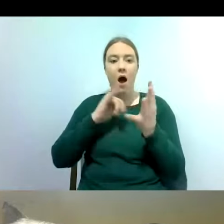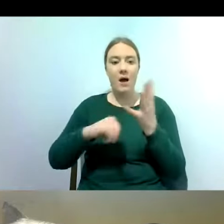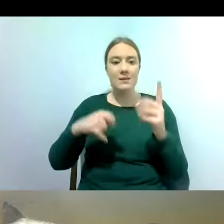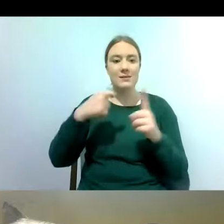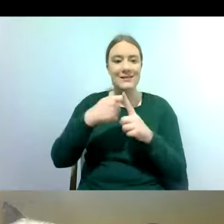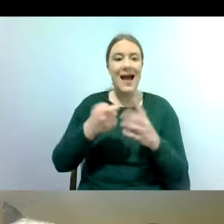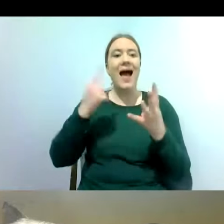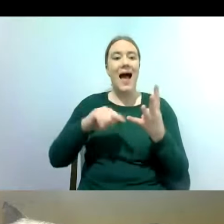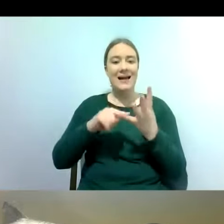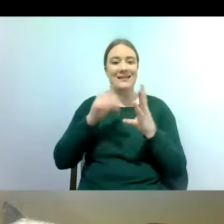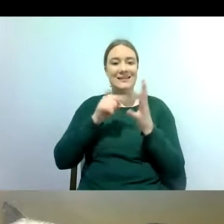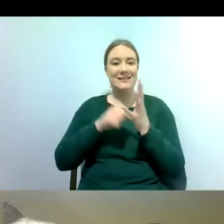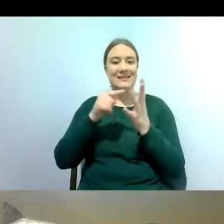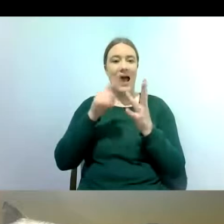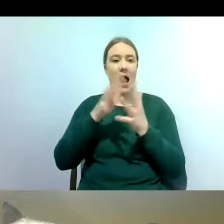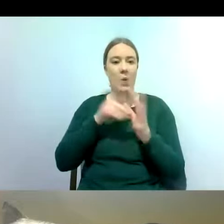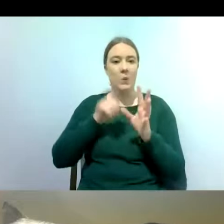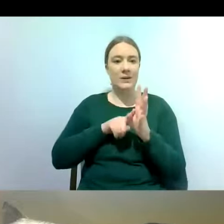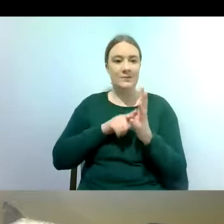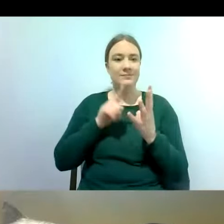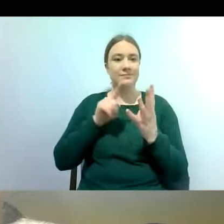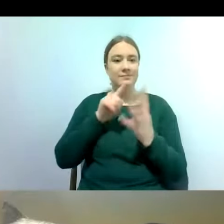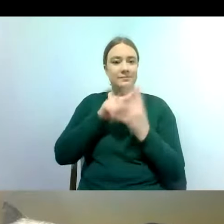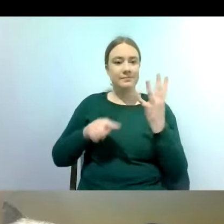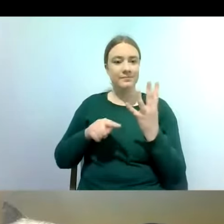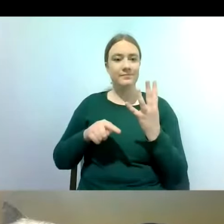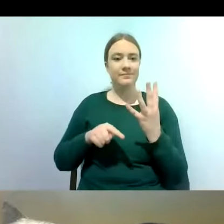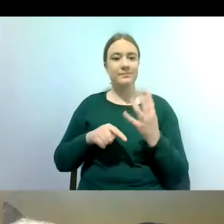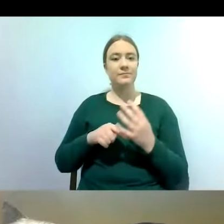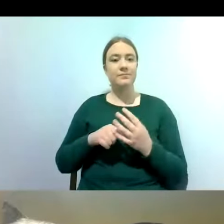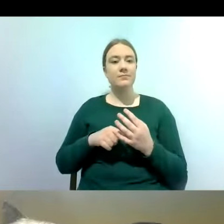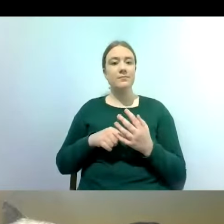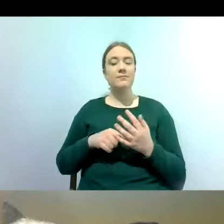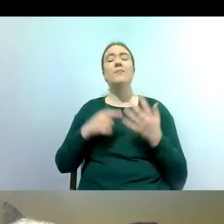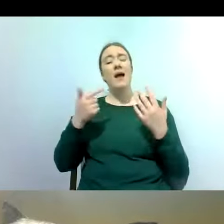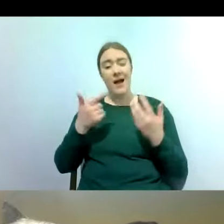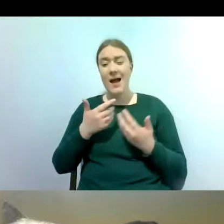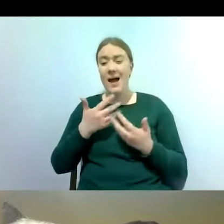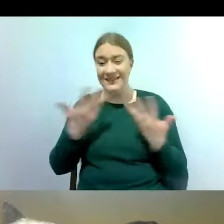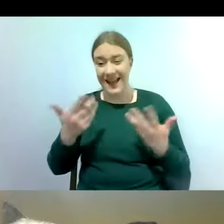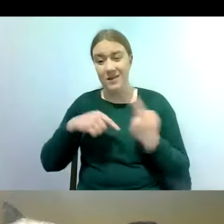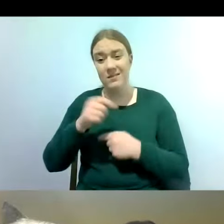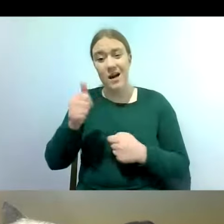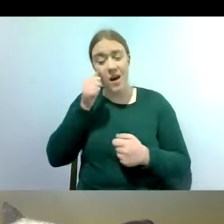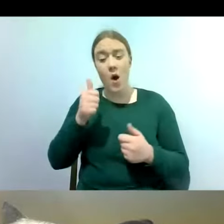it's widely thought that that artificial barriers including dams and weirs that catie was describing